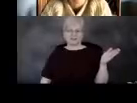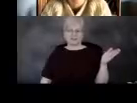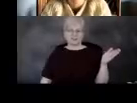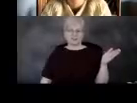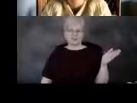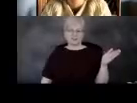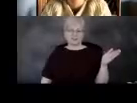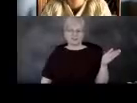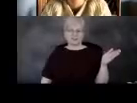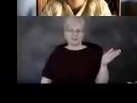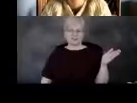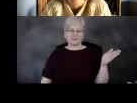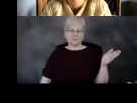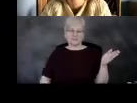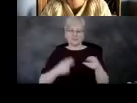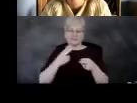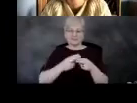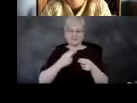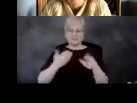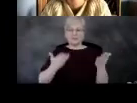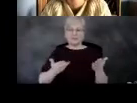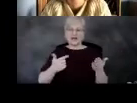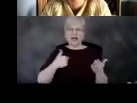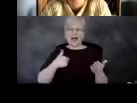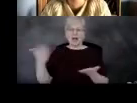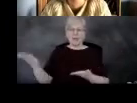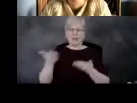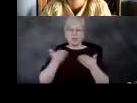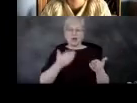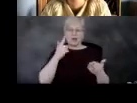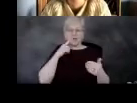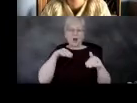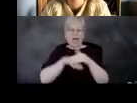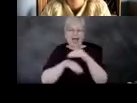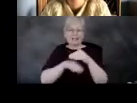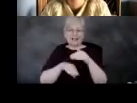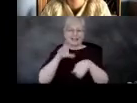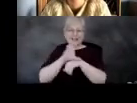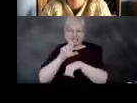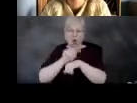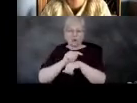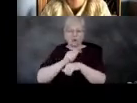17:26:12 . And I have been brought in as an Access consultant for this -- to work with